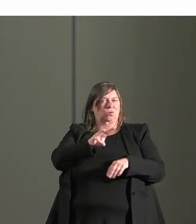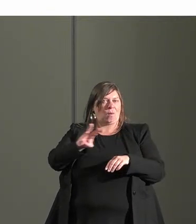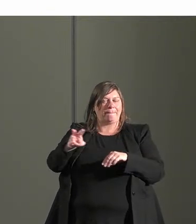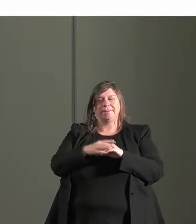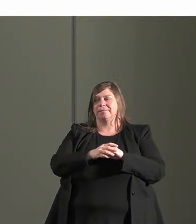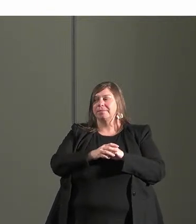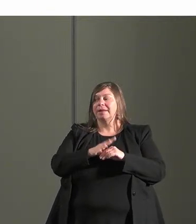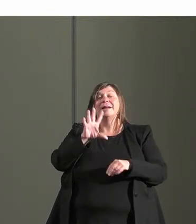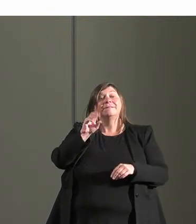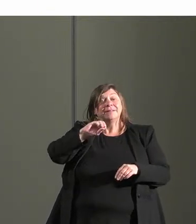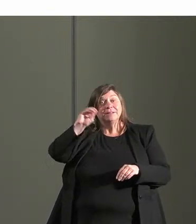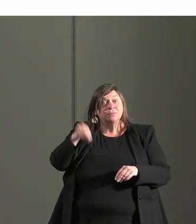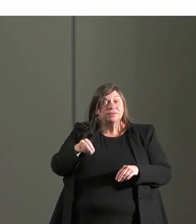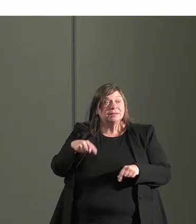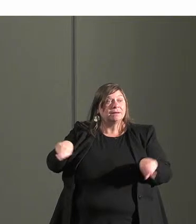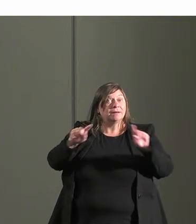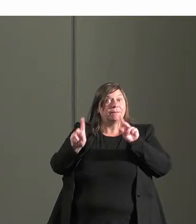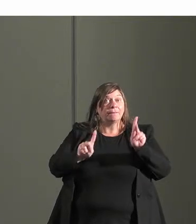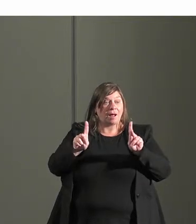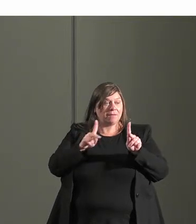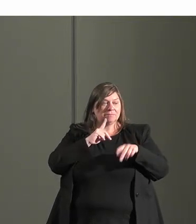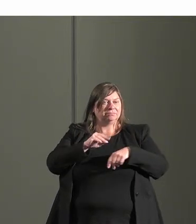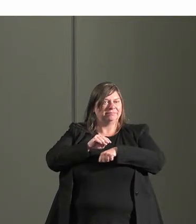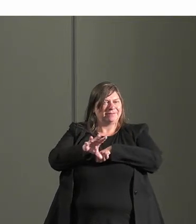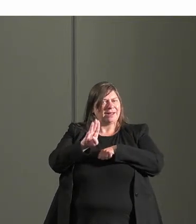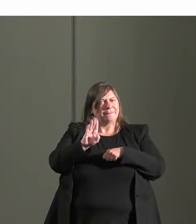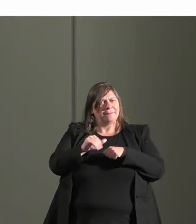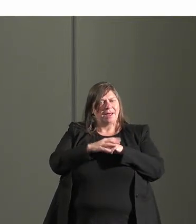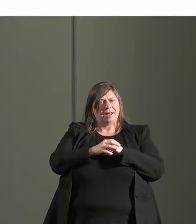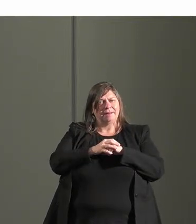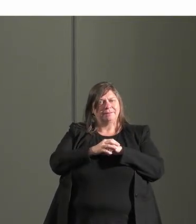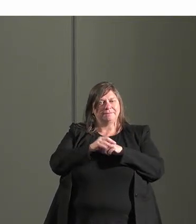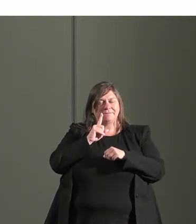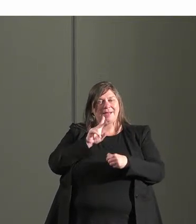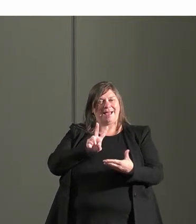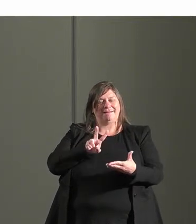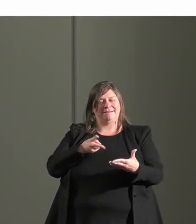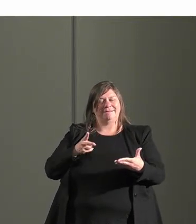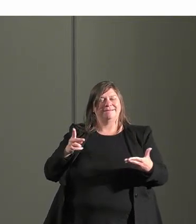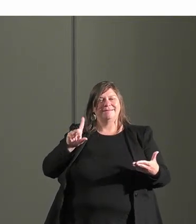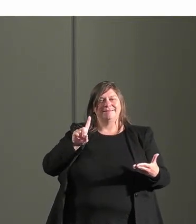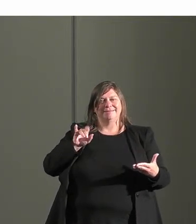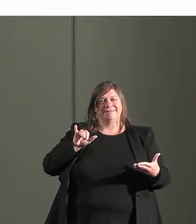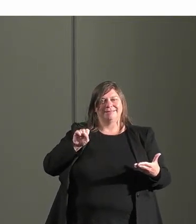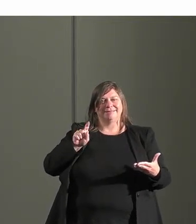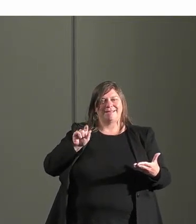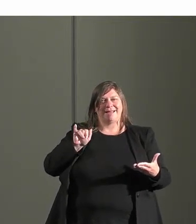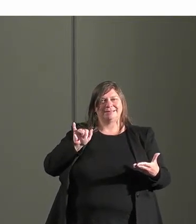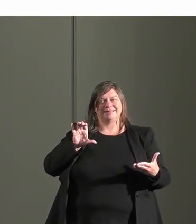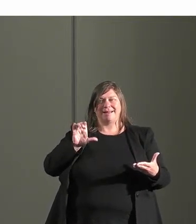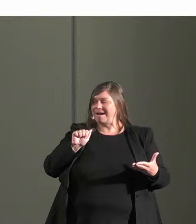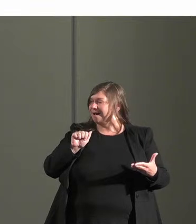web. Given that about 50% of the population is affected I